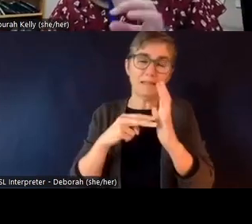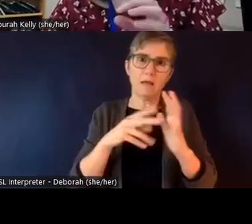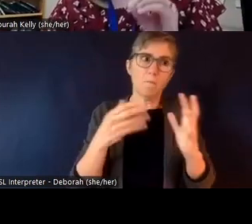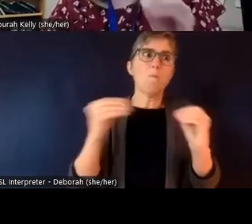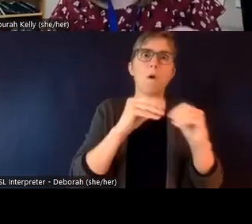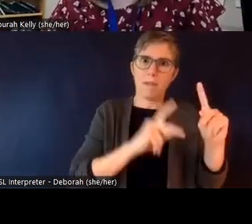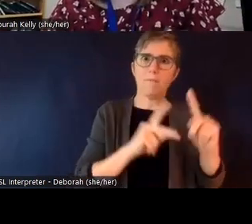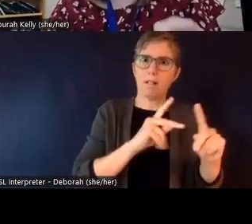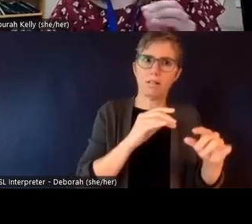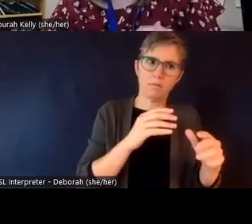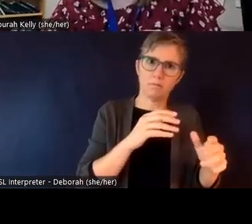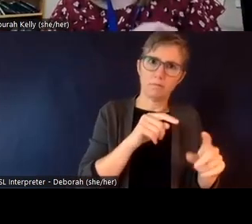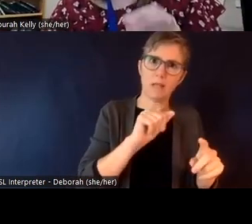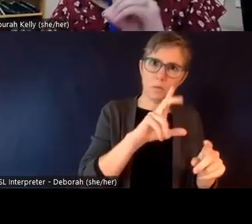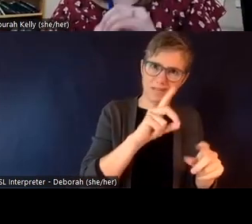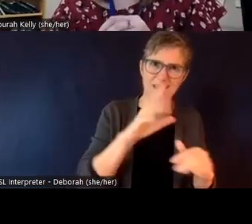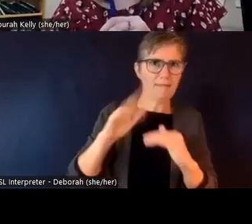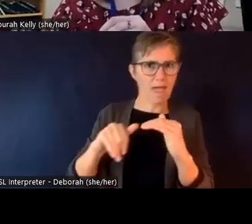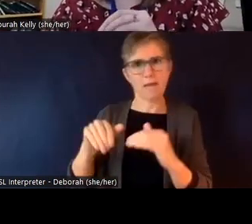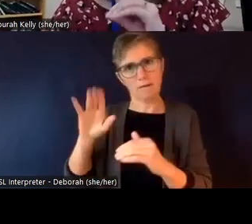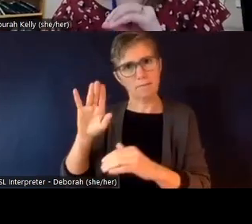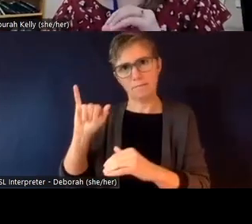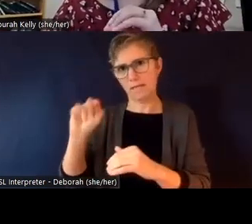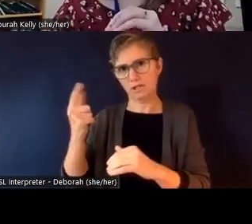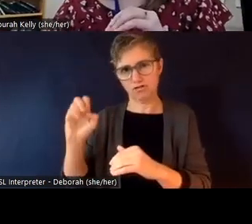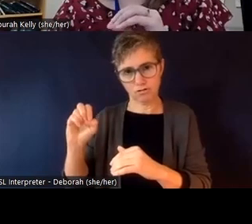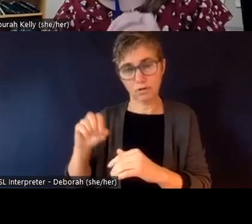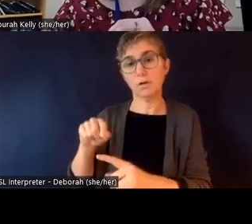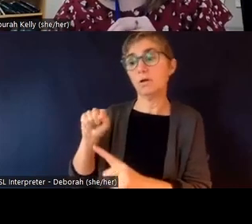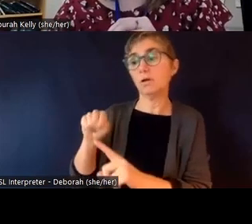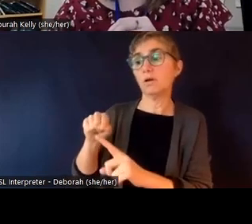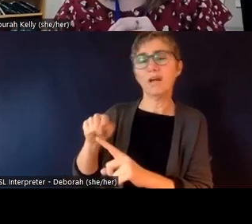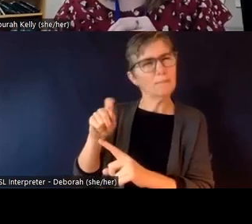So emerging adults had higher odds of wishes for death and binge drinking compared to all older age